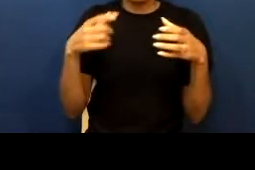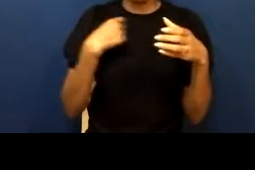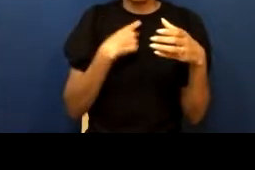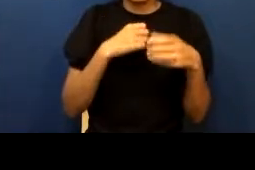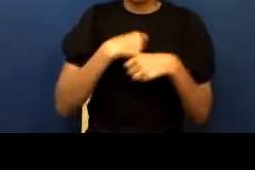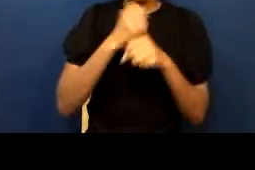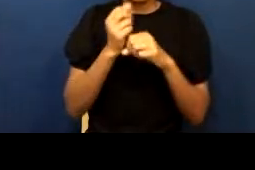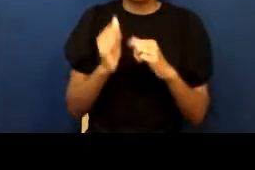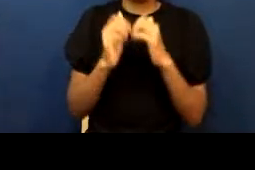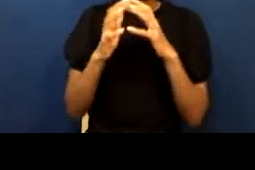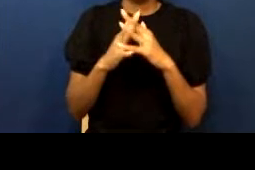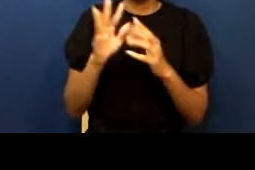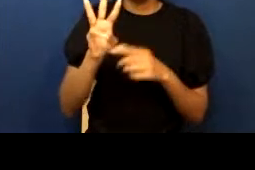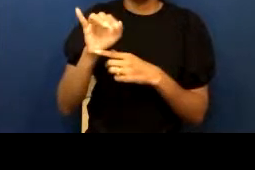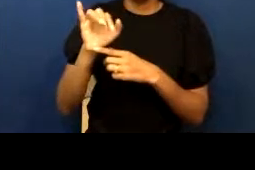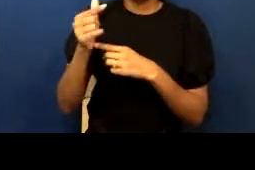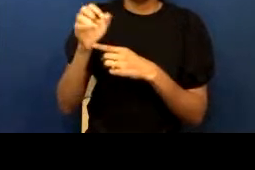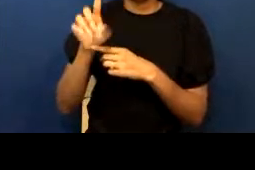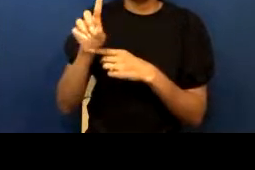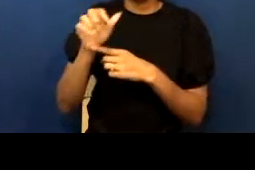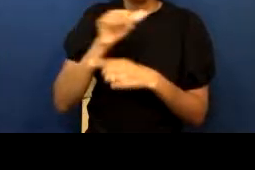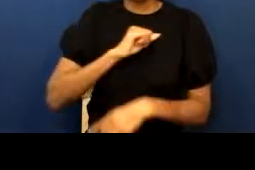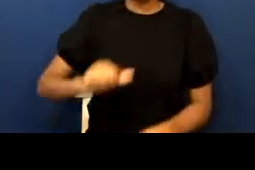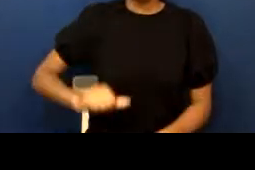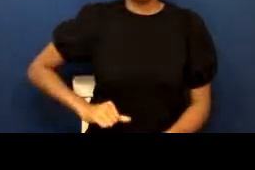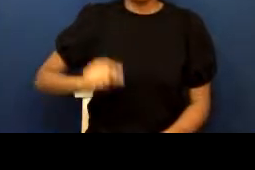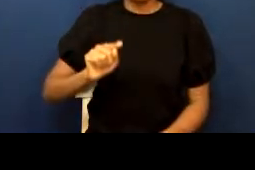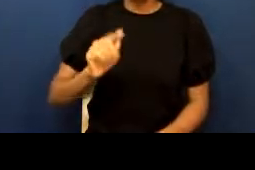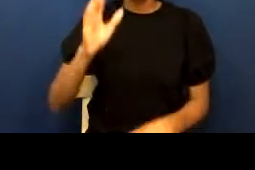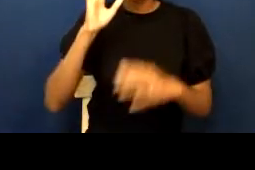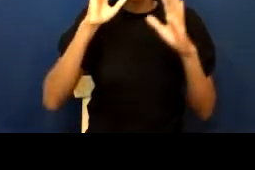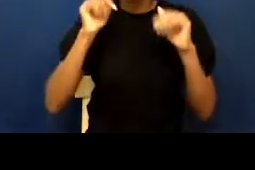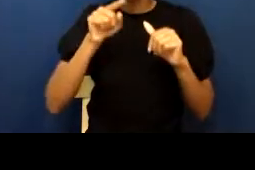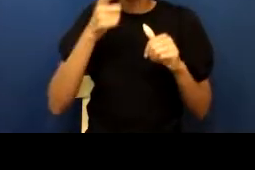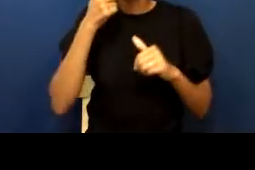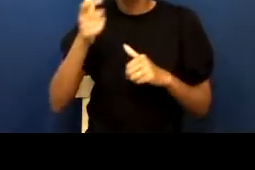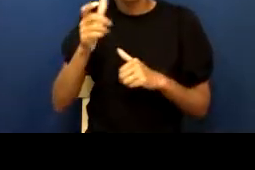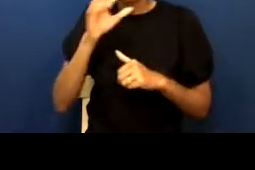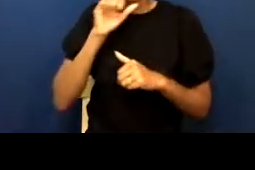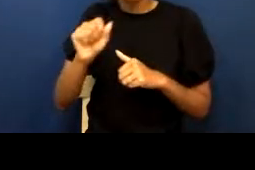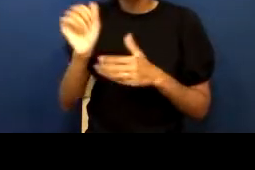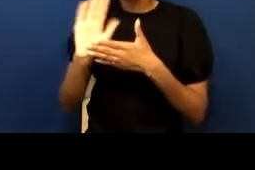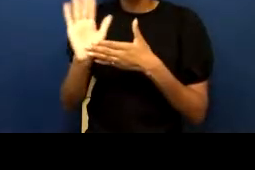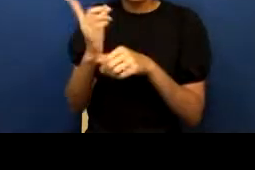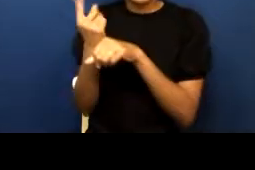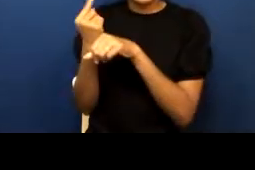And I hope you'll tune into the NOAA Live lecture that I did last year. That goes into much deeper story about the story